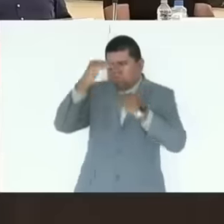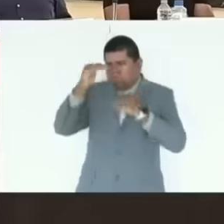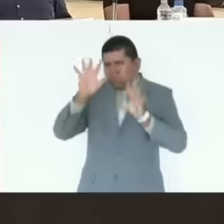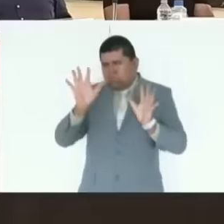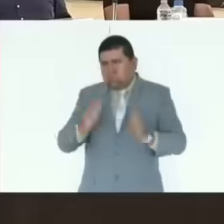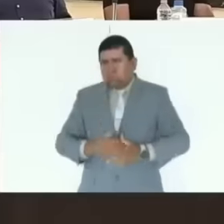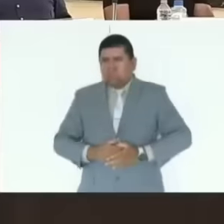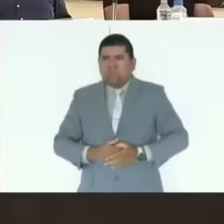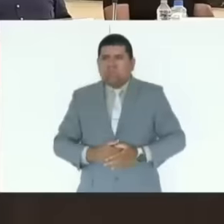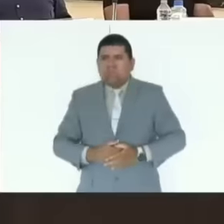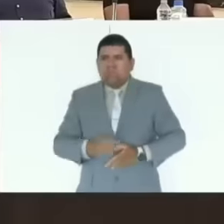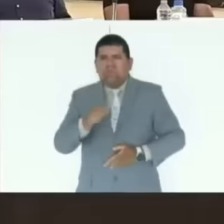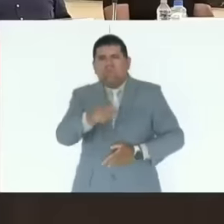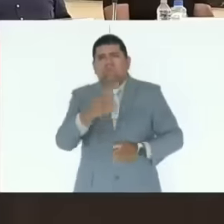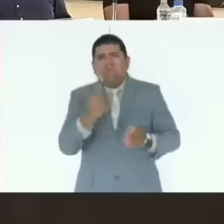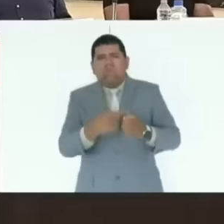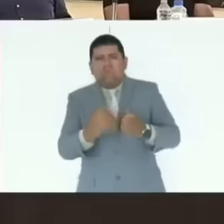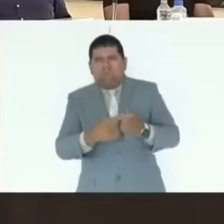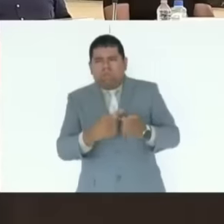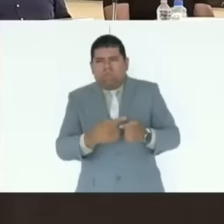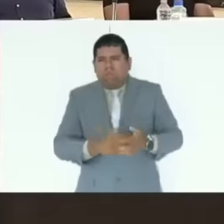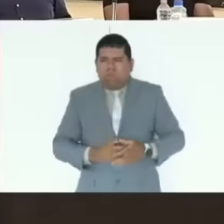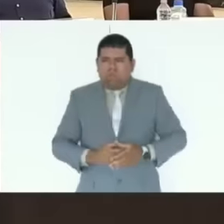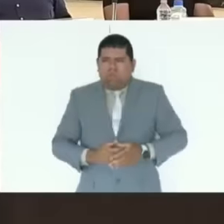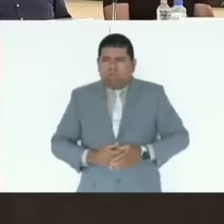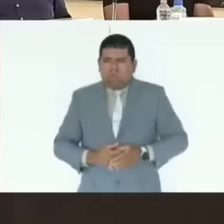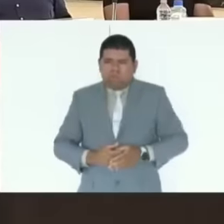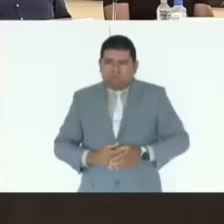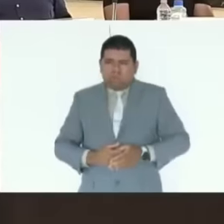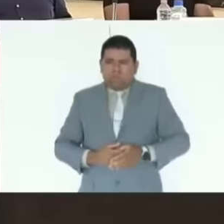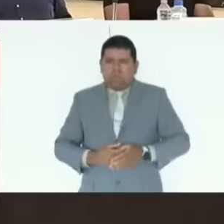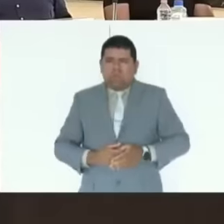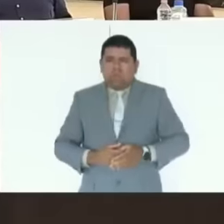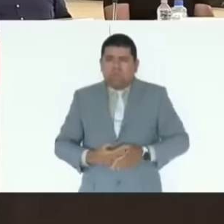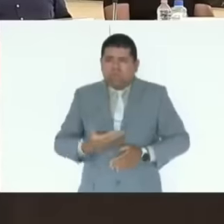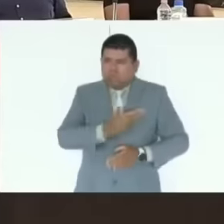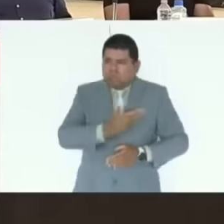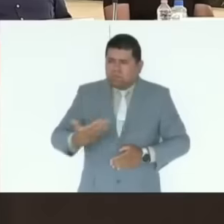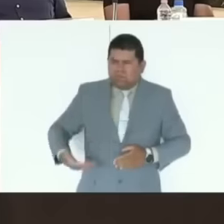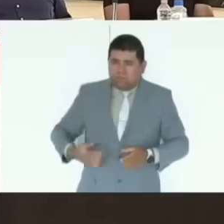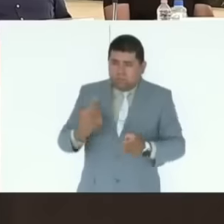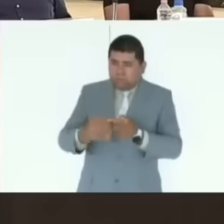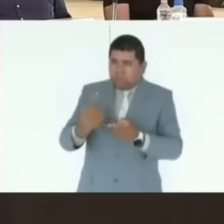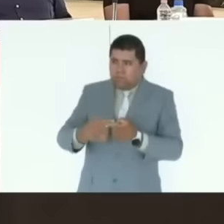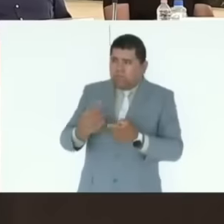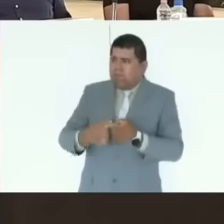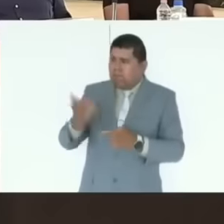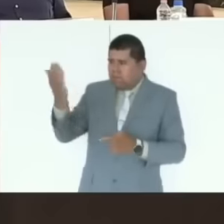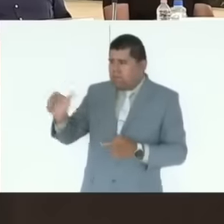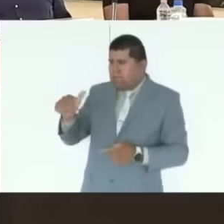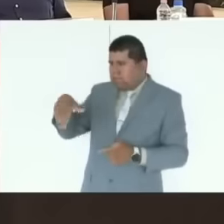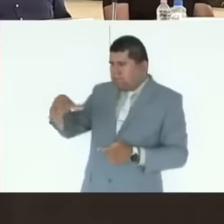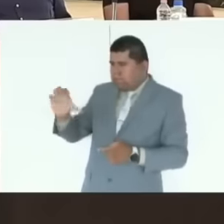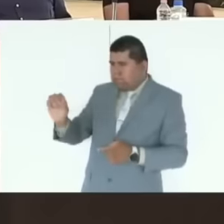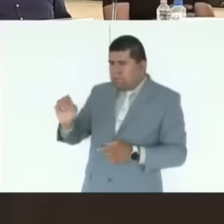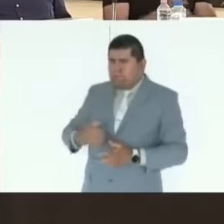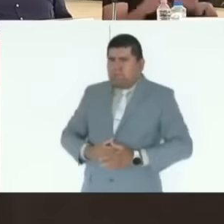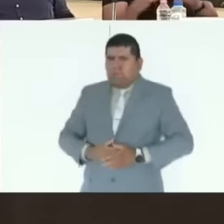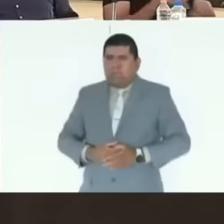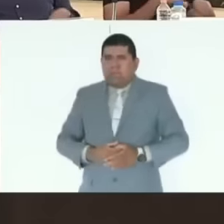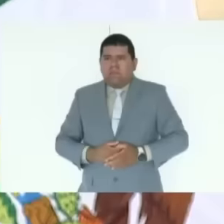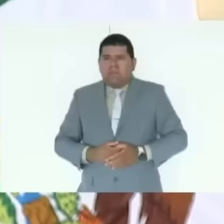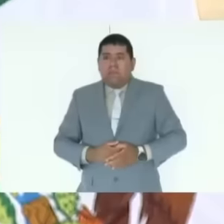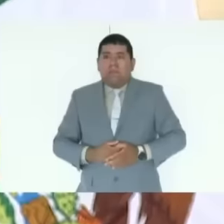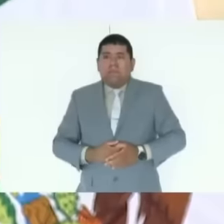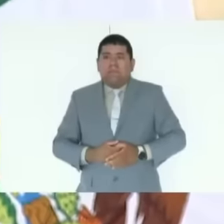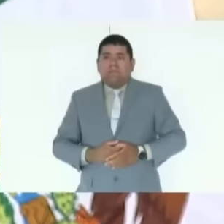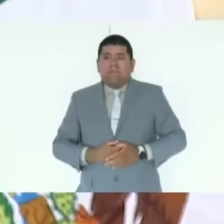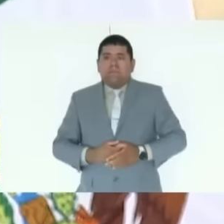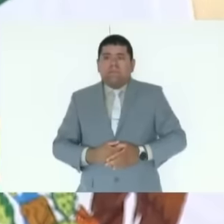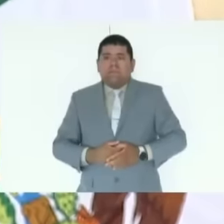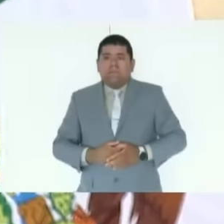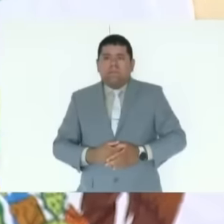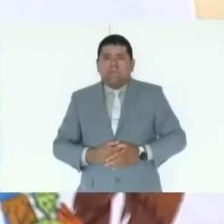who is the best president our country has ever had, Andrés Manuel López Obrador